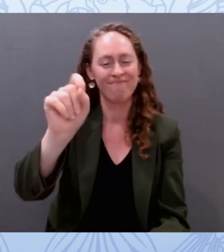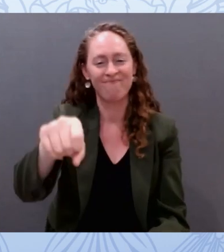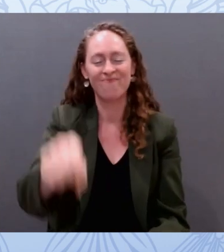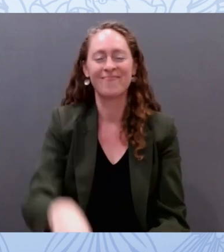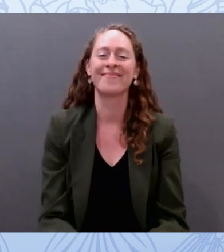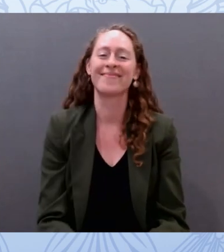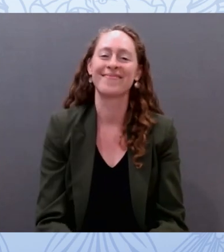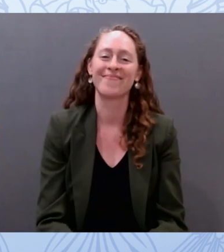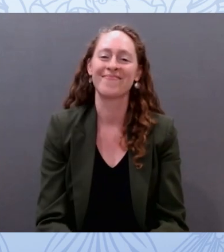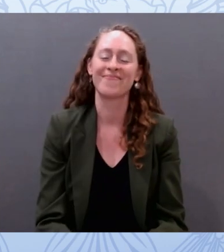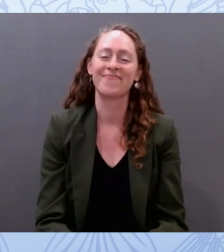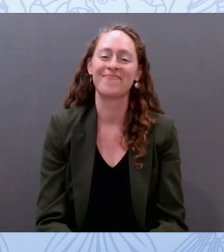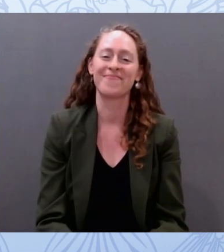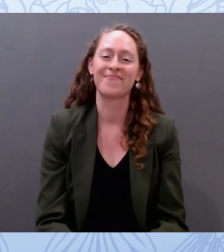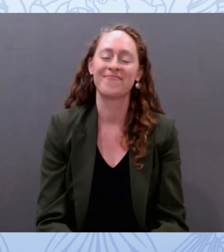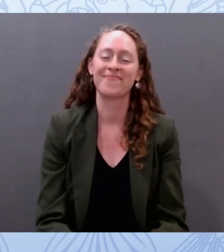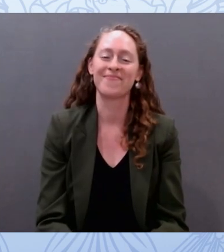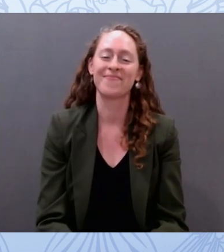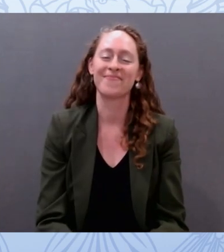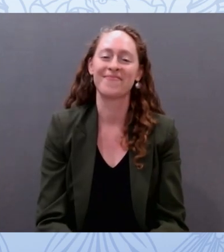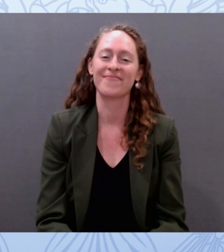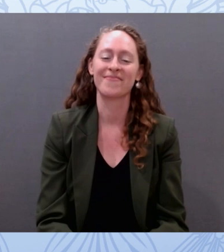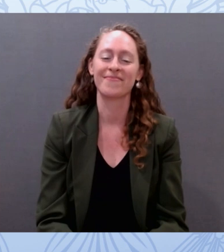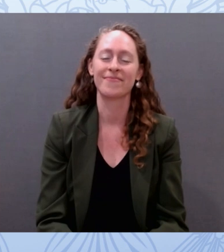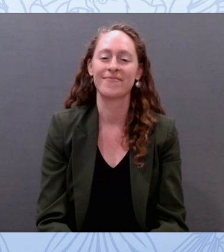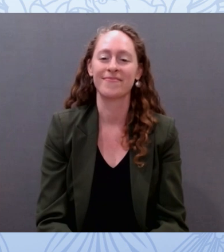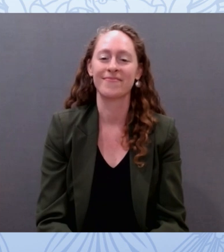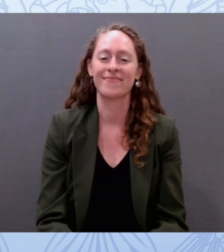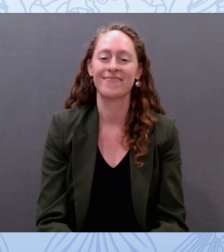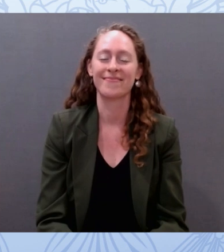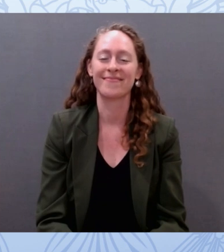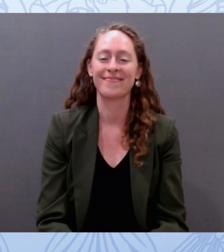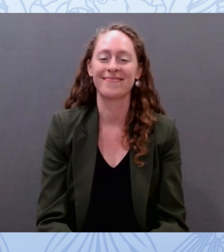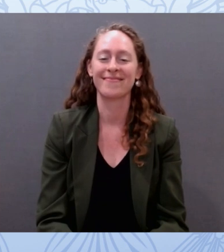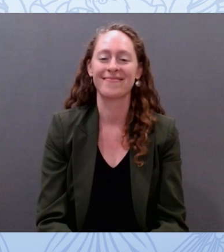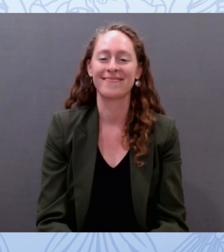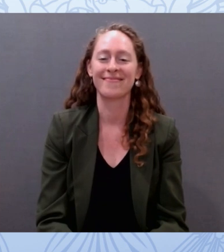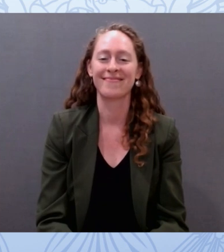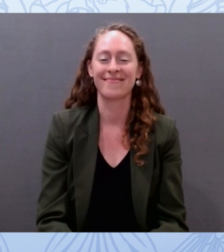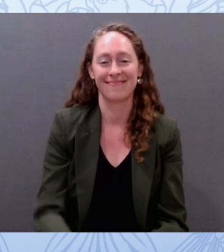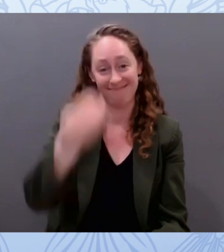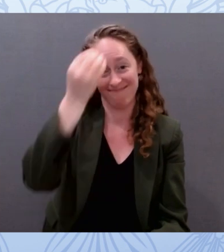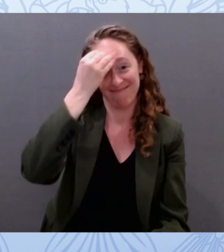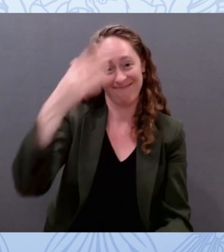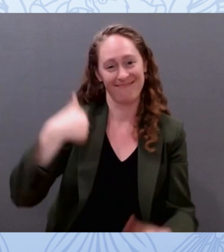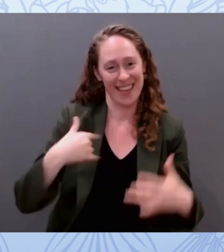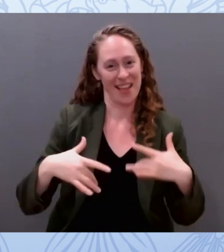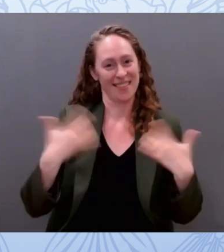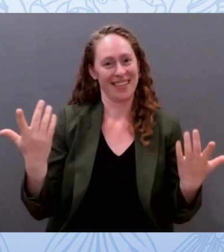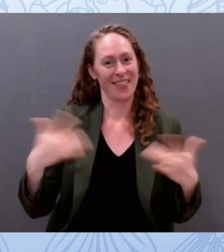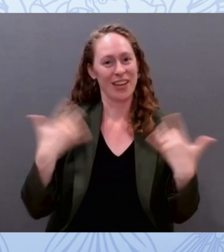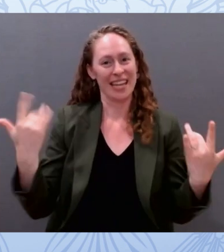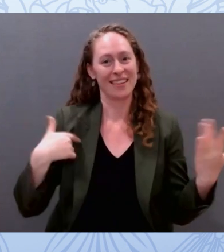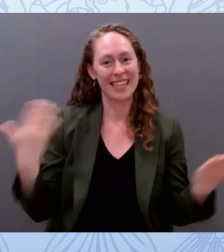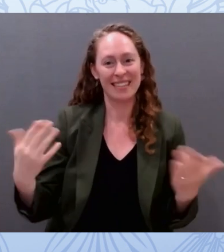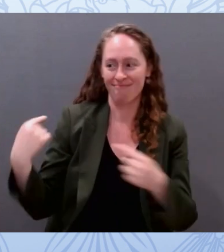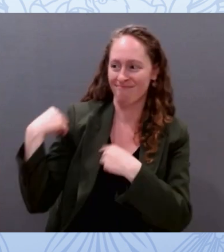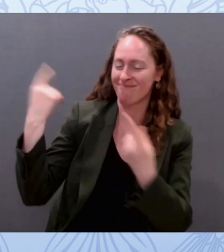So I'm so excited to be back here with you, Eric, six years later to see that promise fulfilled